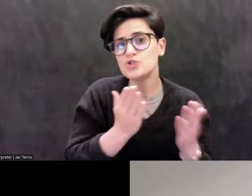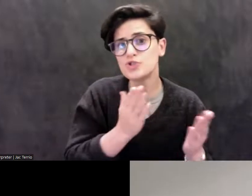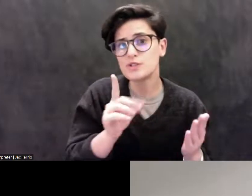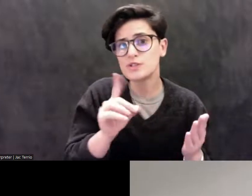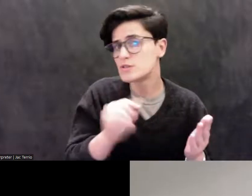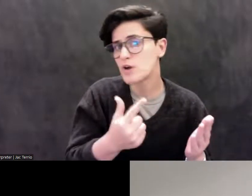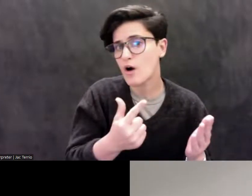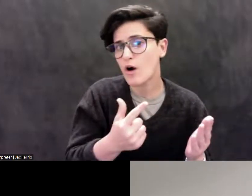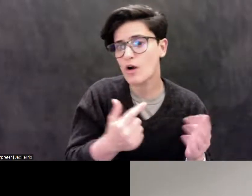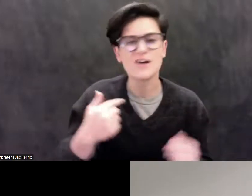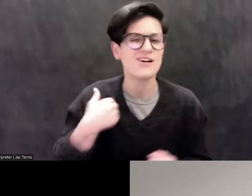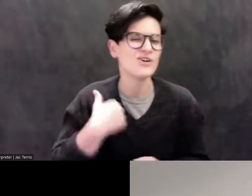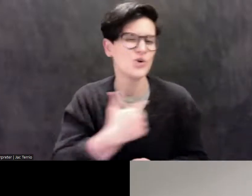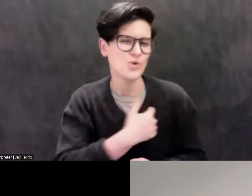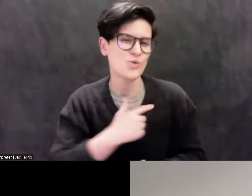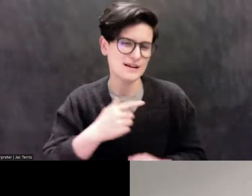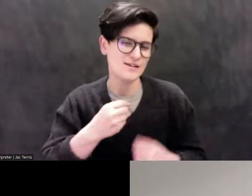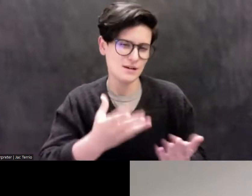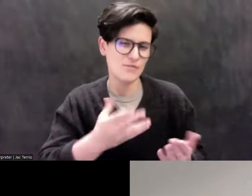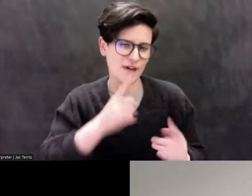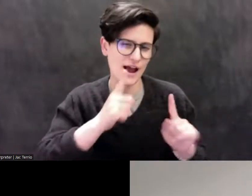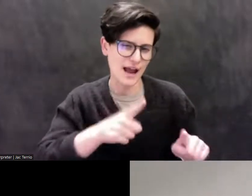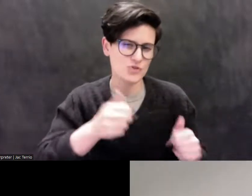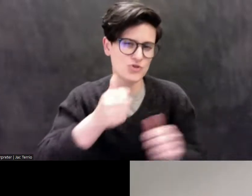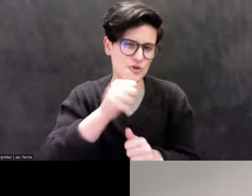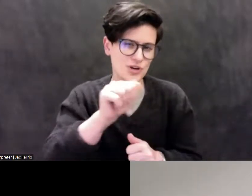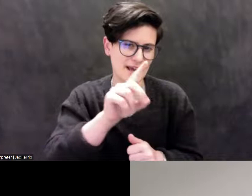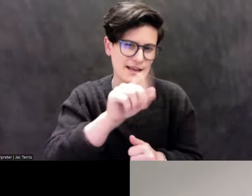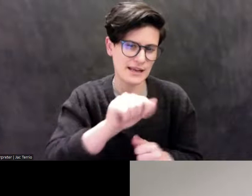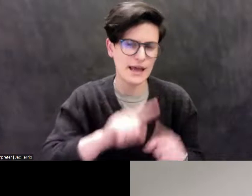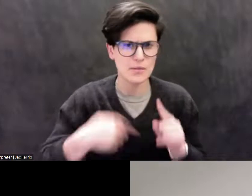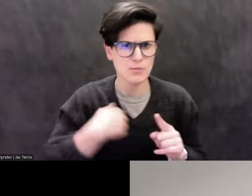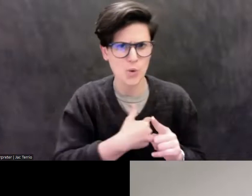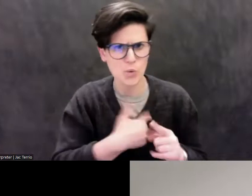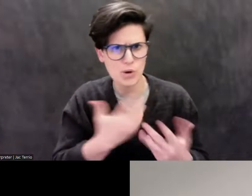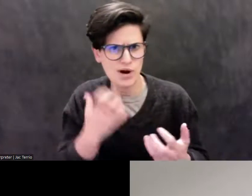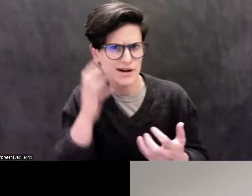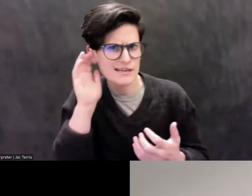answer under the Ada but would love, to hear 15:55:52 your thoughts on What that could